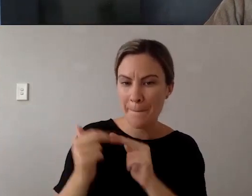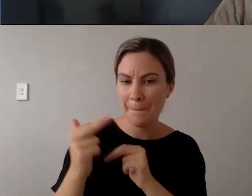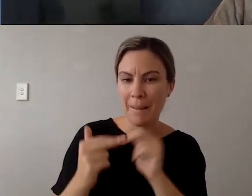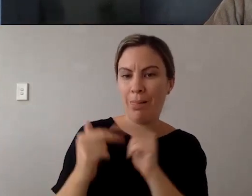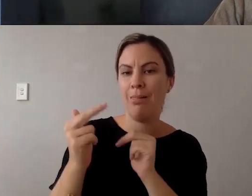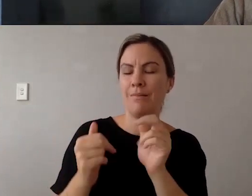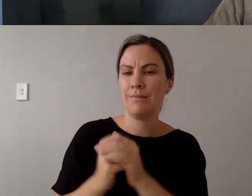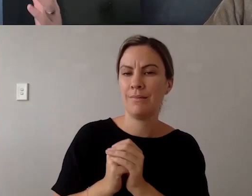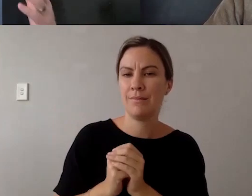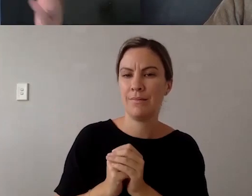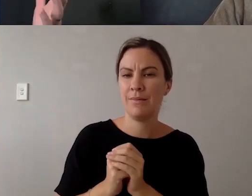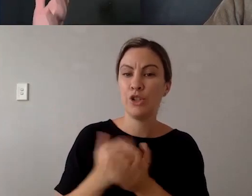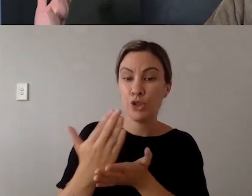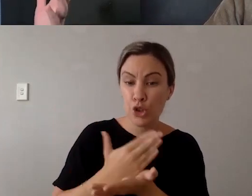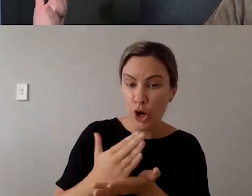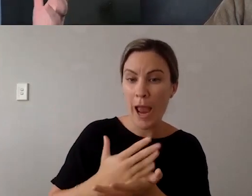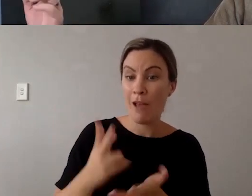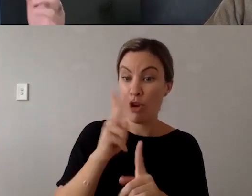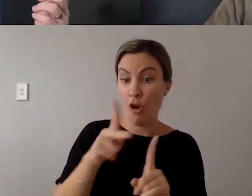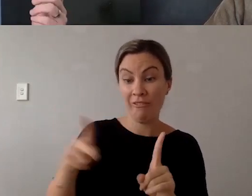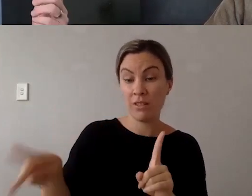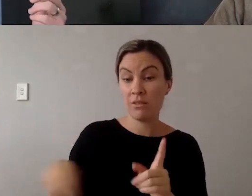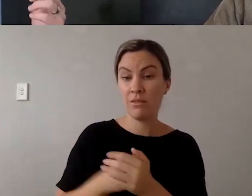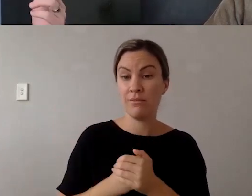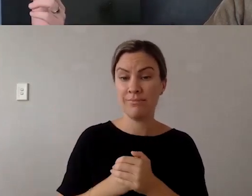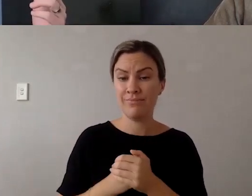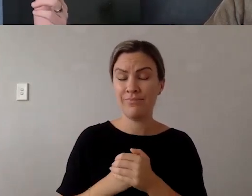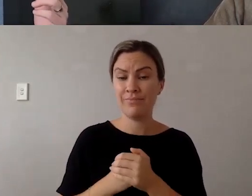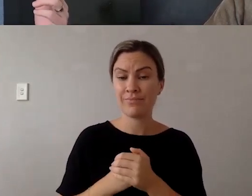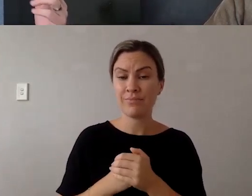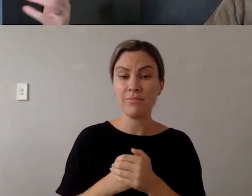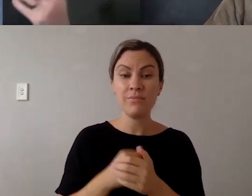to say, "Sharing more often - look, I'm going to keep sharing this not